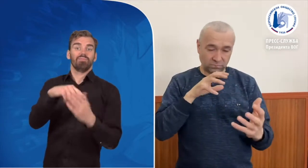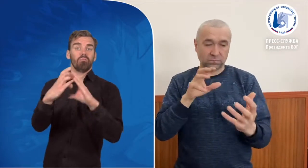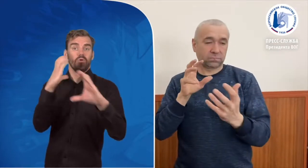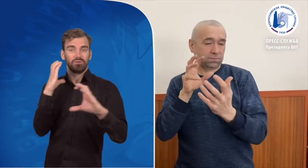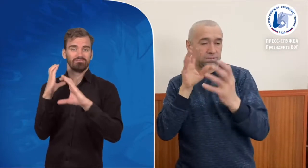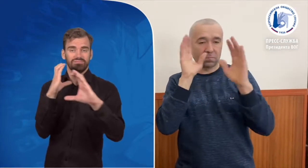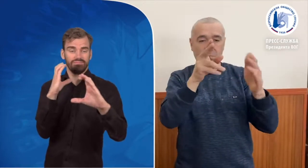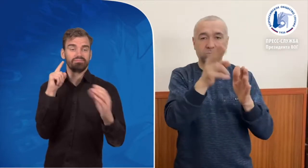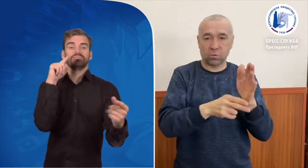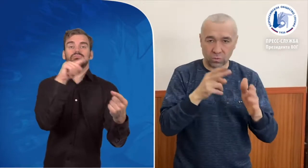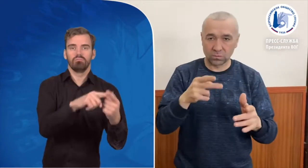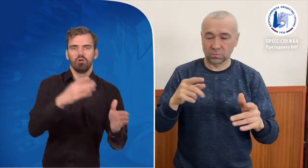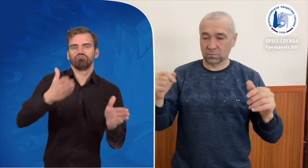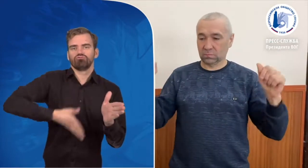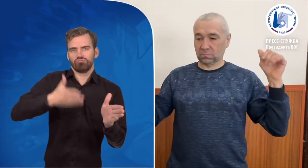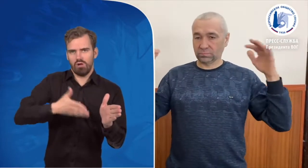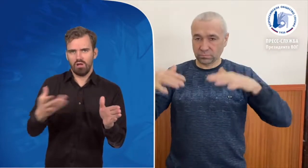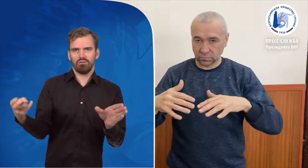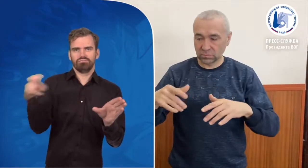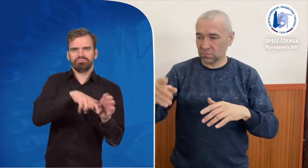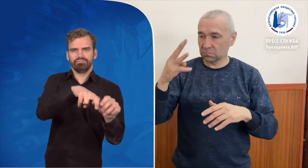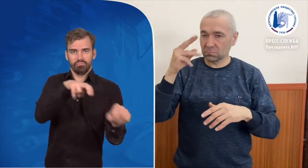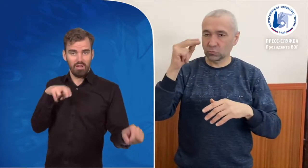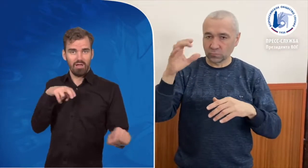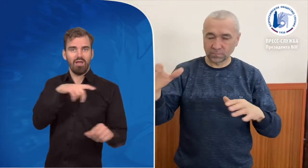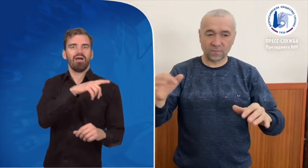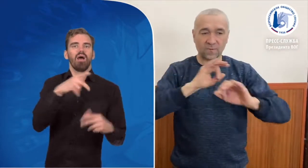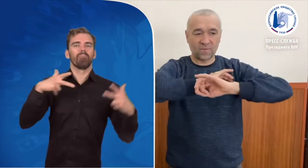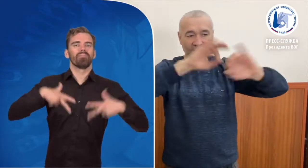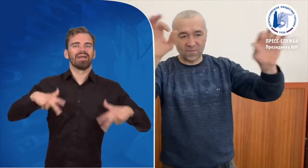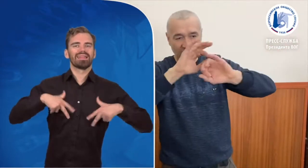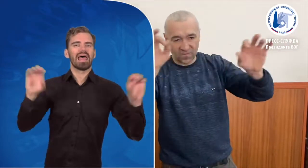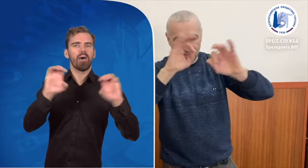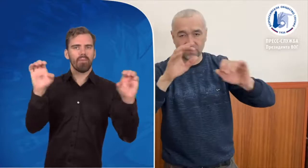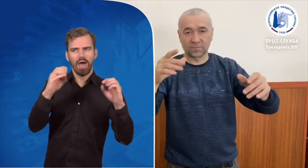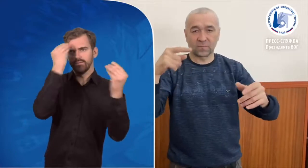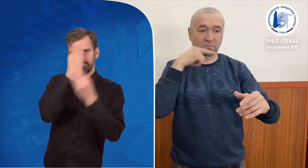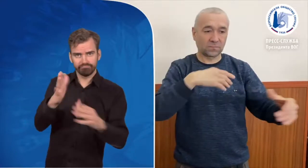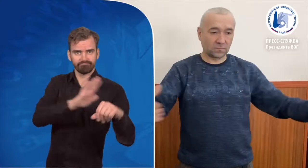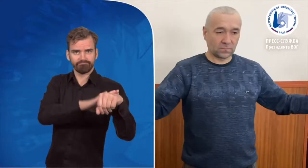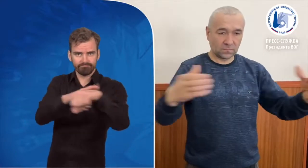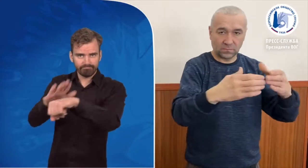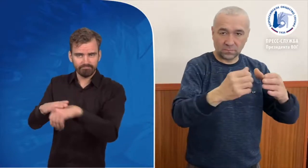They brought us to the station to the train. There, in an organized manner, the Ministry of Emergency Situations